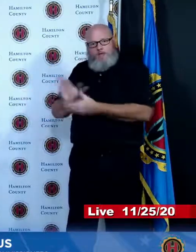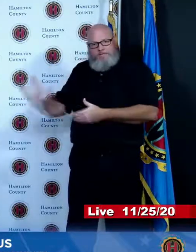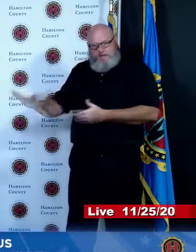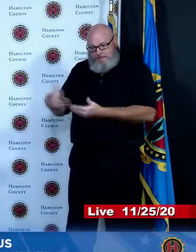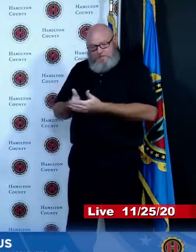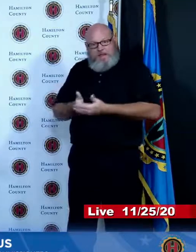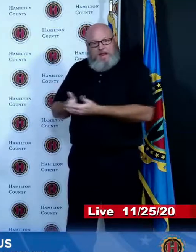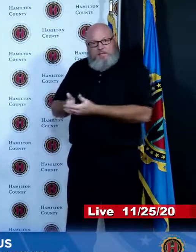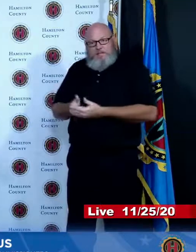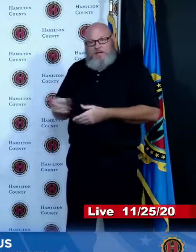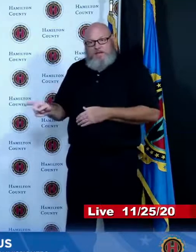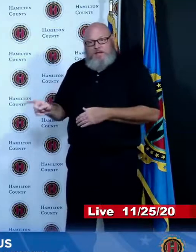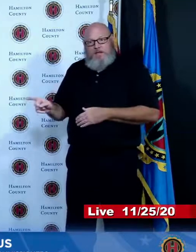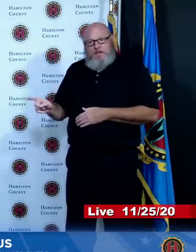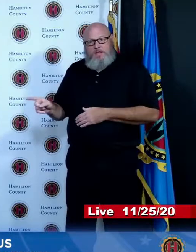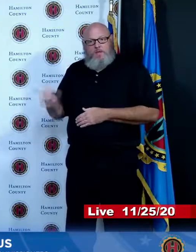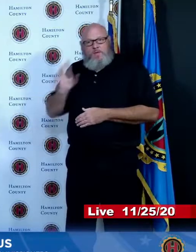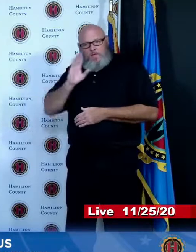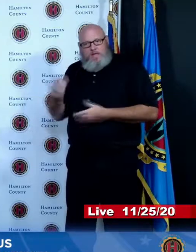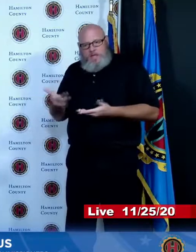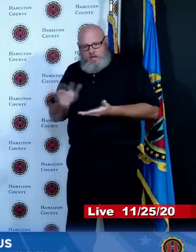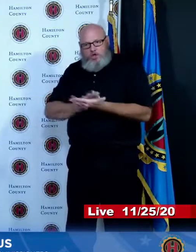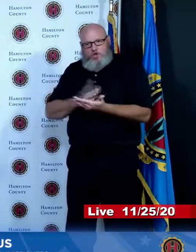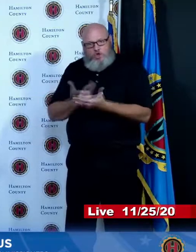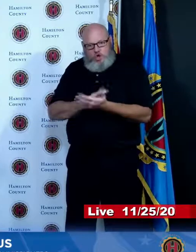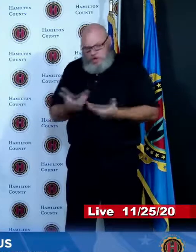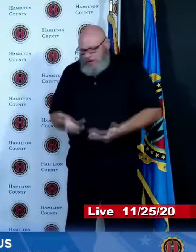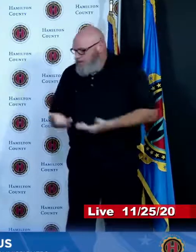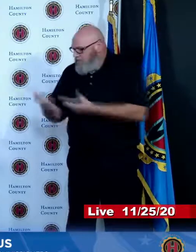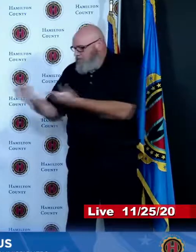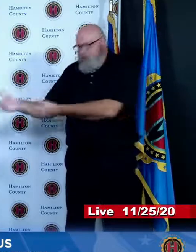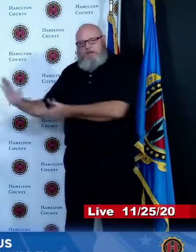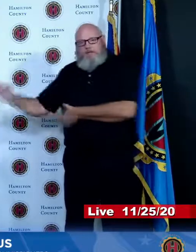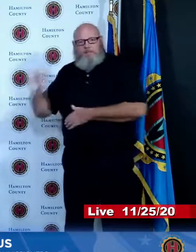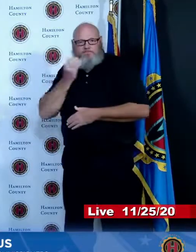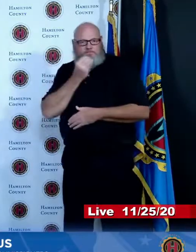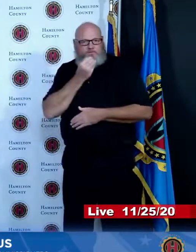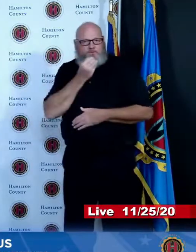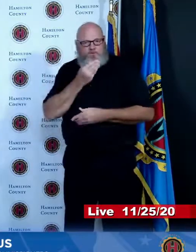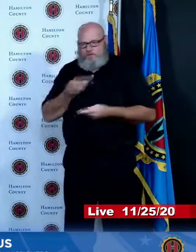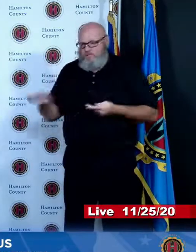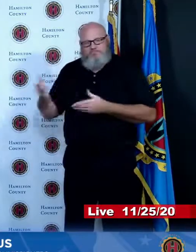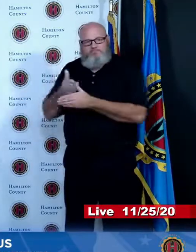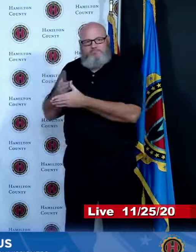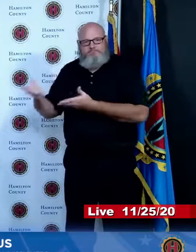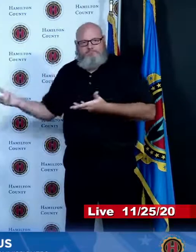the Mount Healthy park on Thanksgiving morning for a friendly game of football four generations of